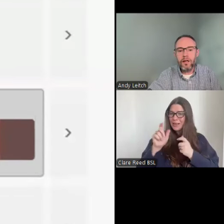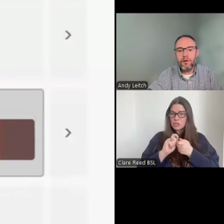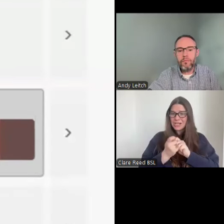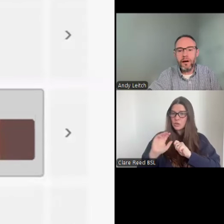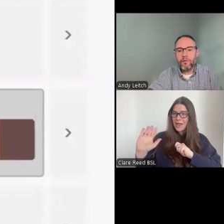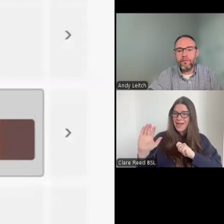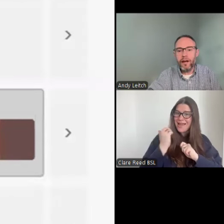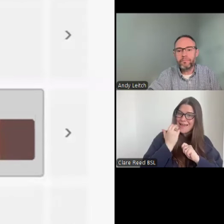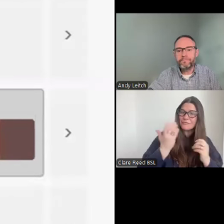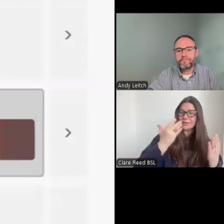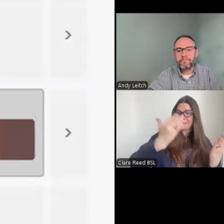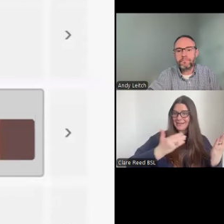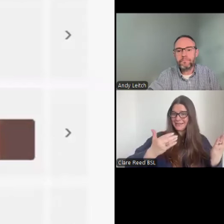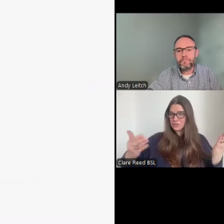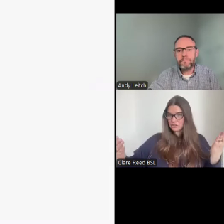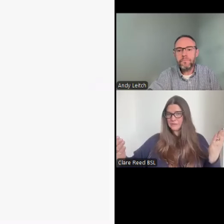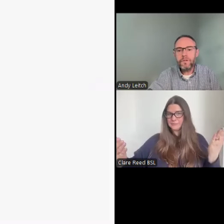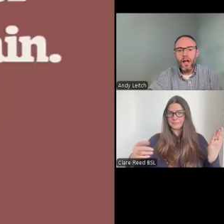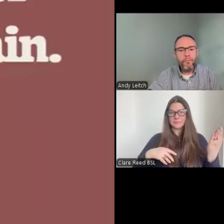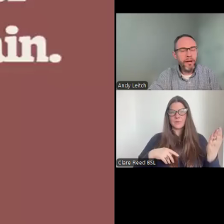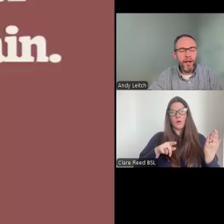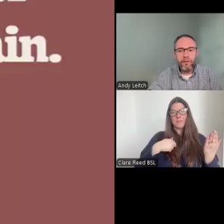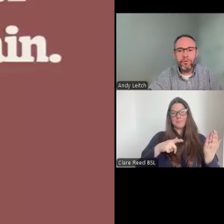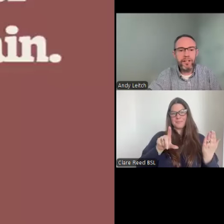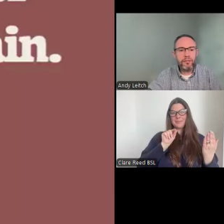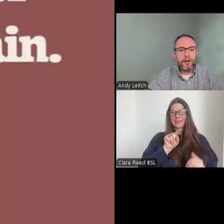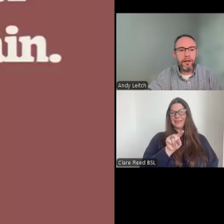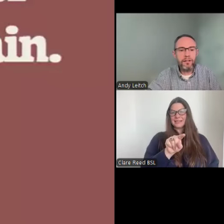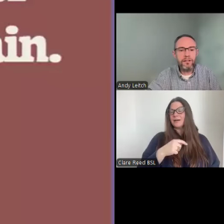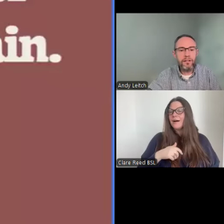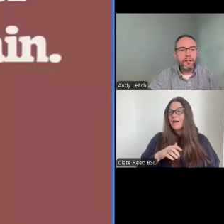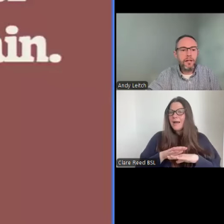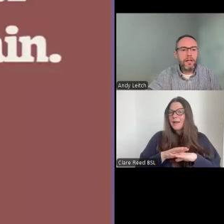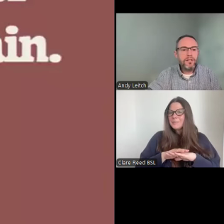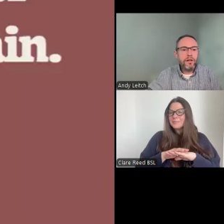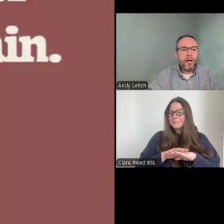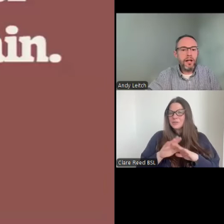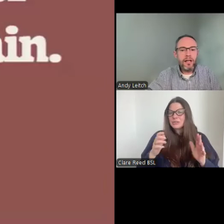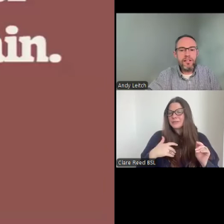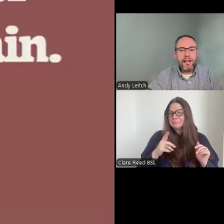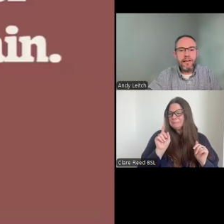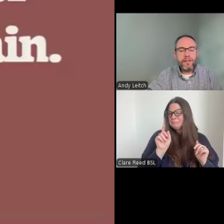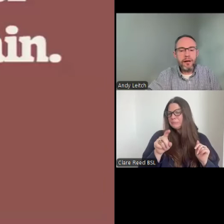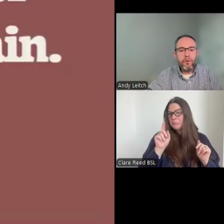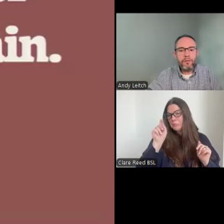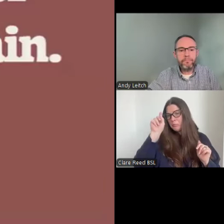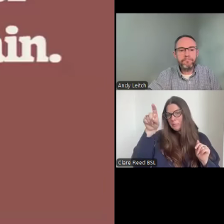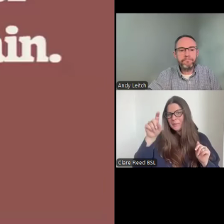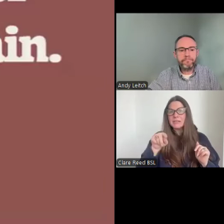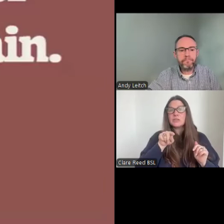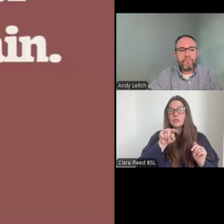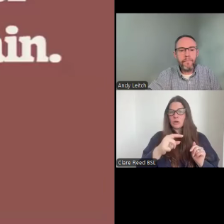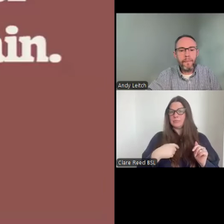I'm going to run with that one for now. I'm not being overly precious about this. I'm going to click Save at that point,